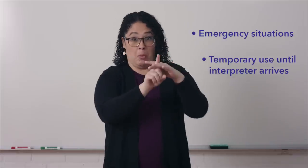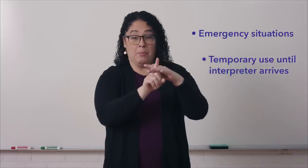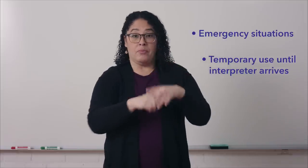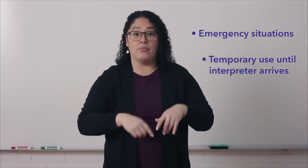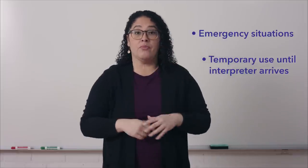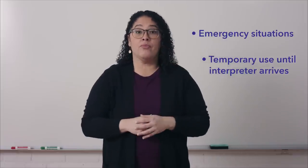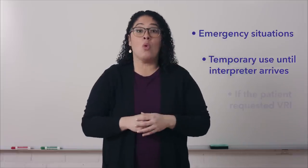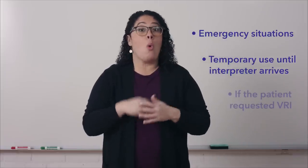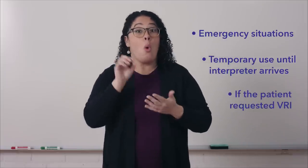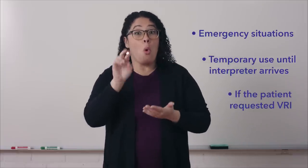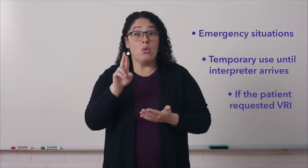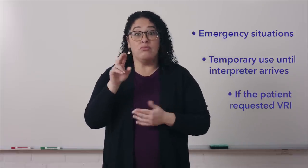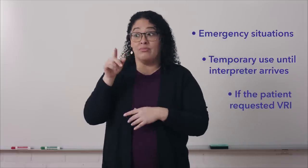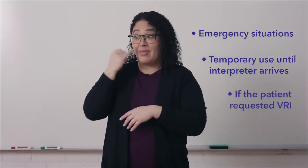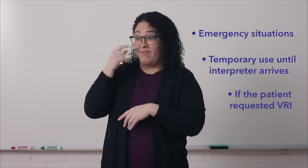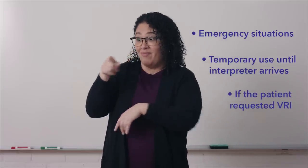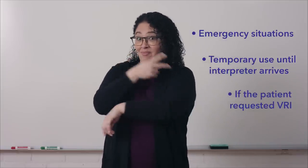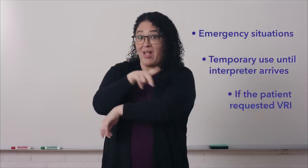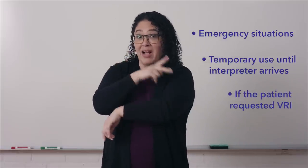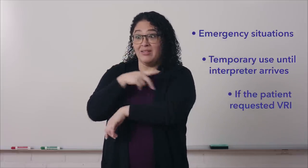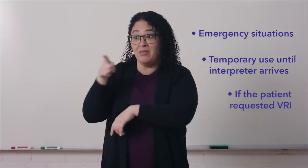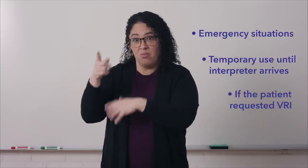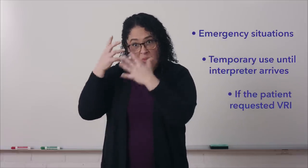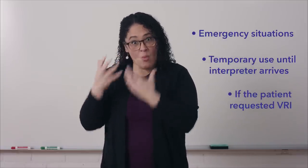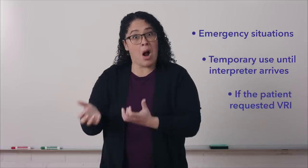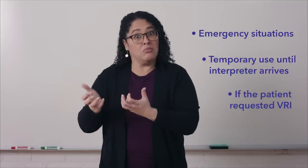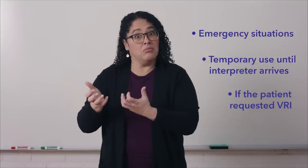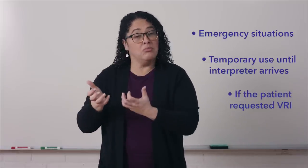or if the patient specifically requests VRI.